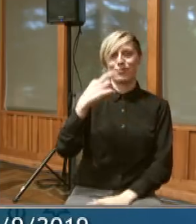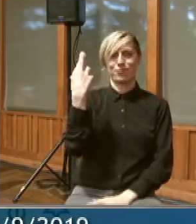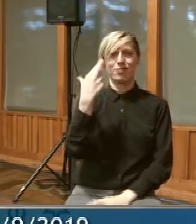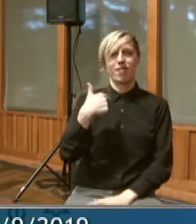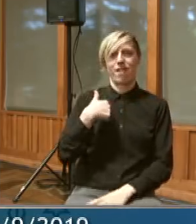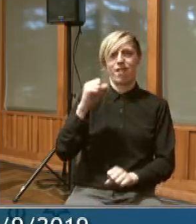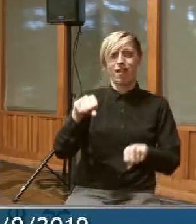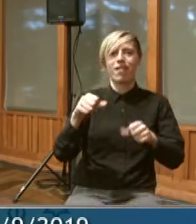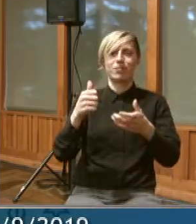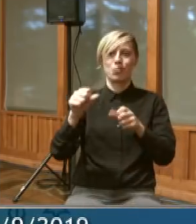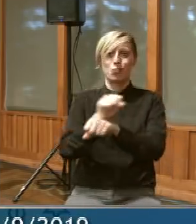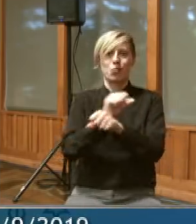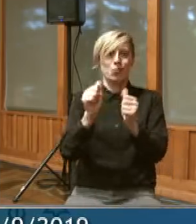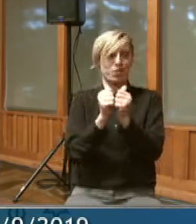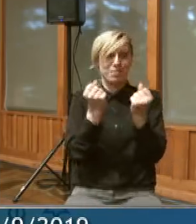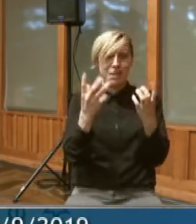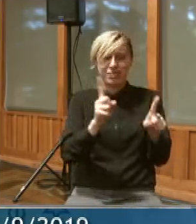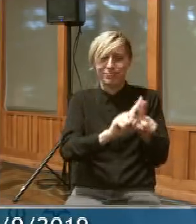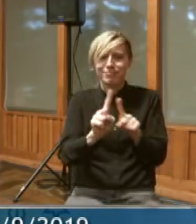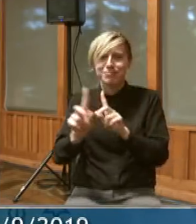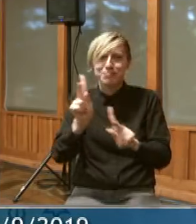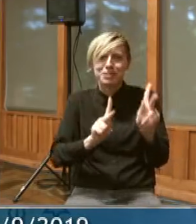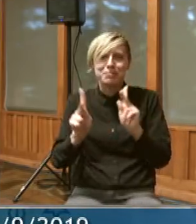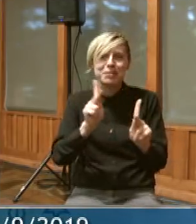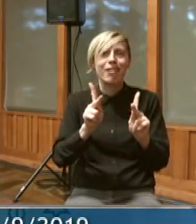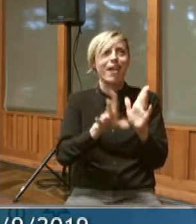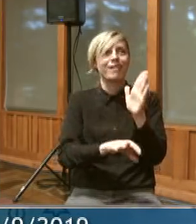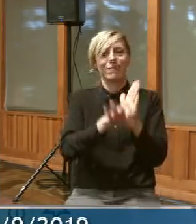BECAUSE OF THIS PROGRAM I GOT TO WORK WITH A LOT OF GOOD PEOPLE,